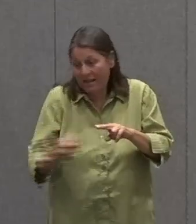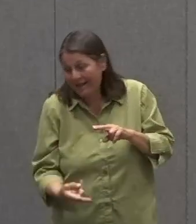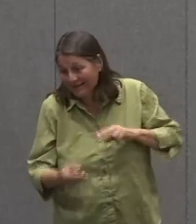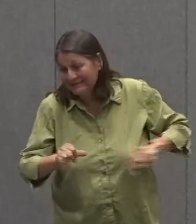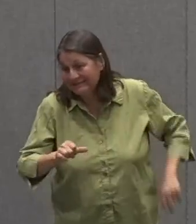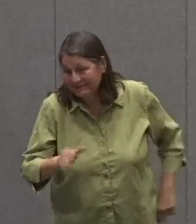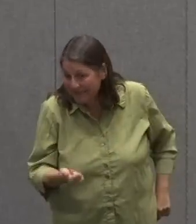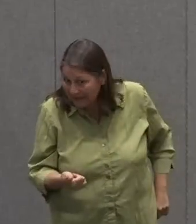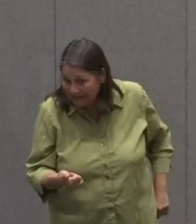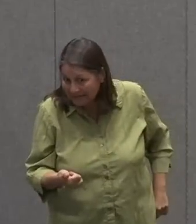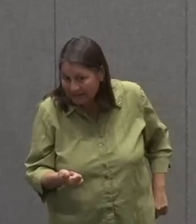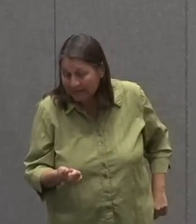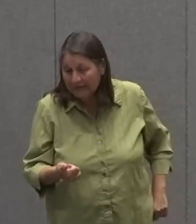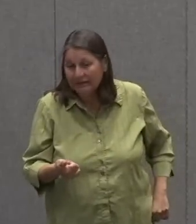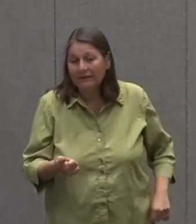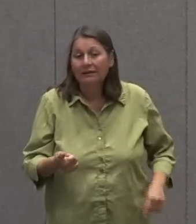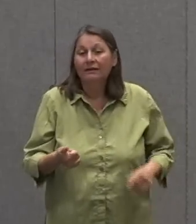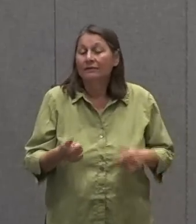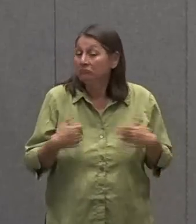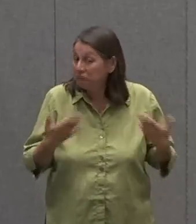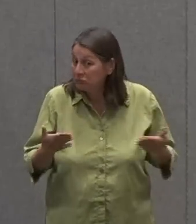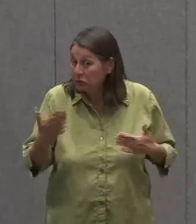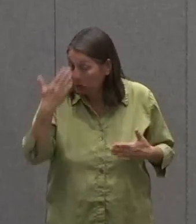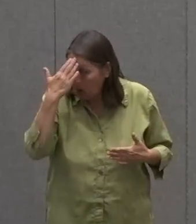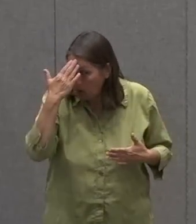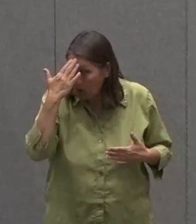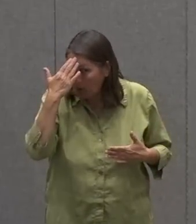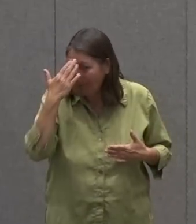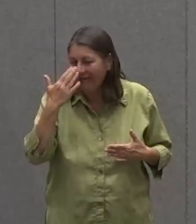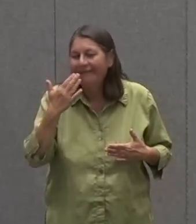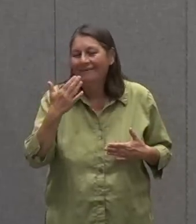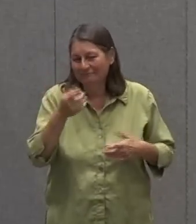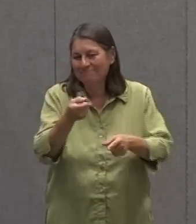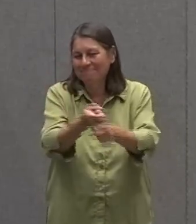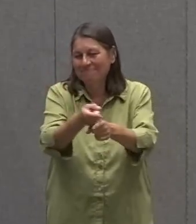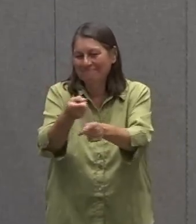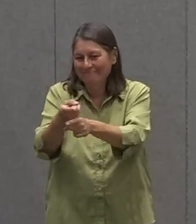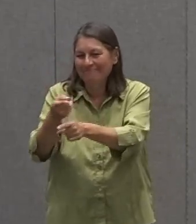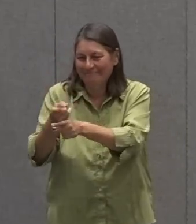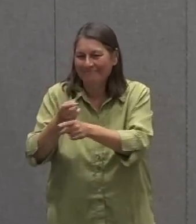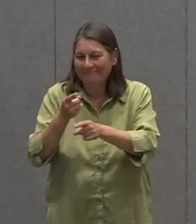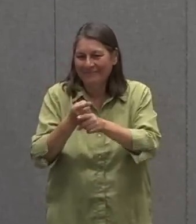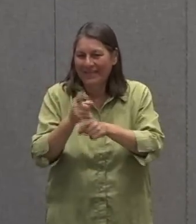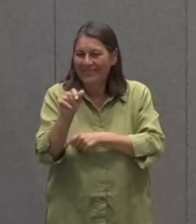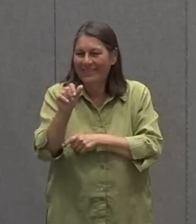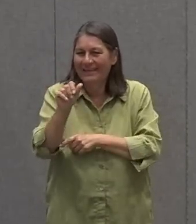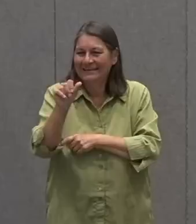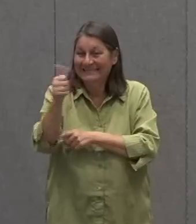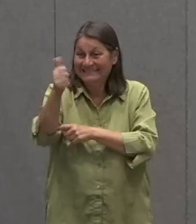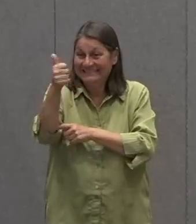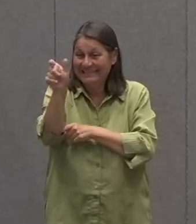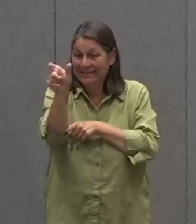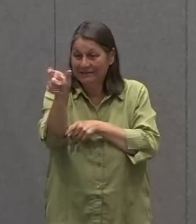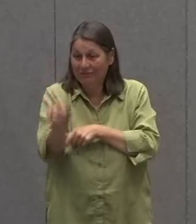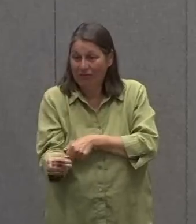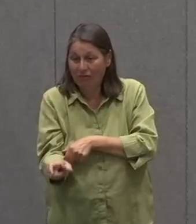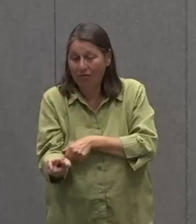which one it is gonna be. All I've gotta do is change what's in that tens column, right? So that tens column is, again, we have four.